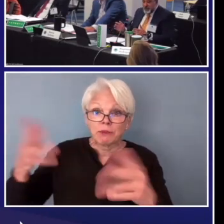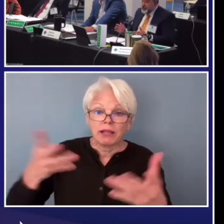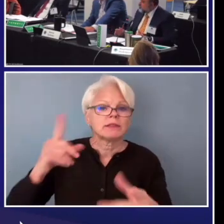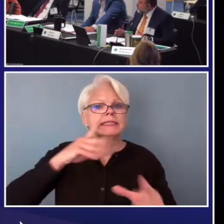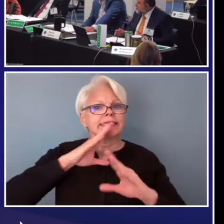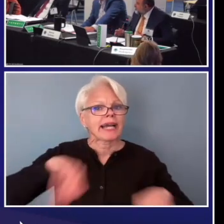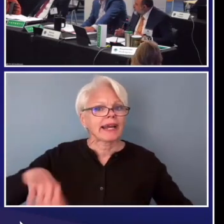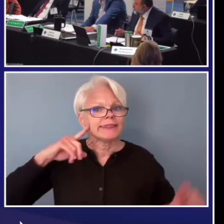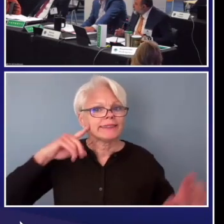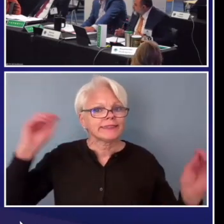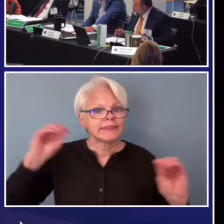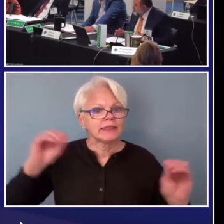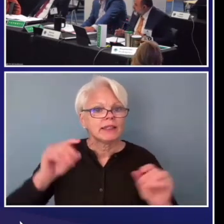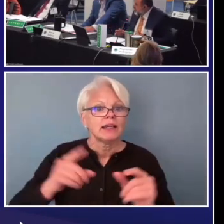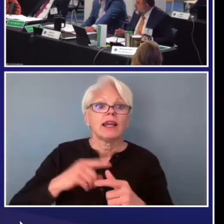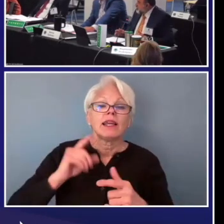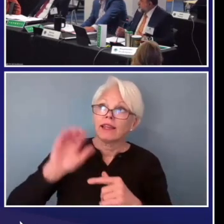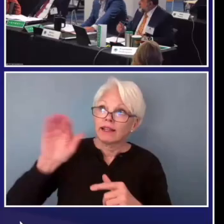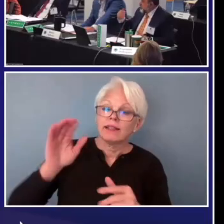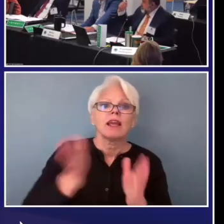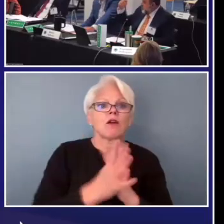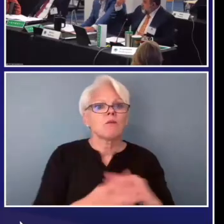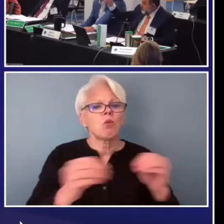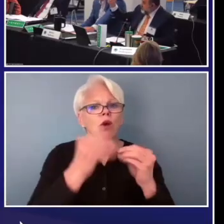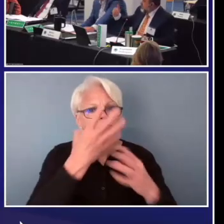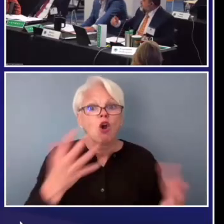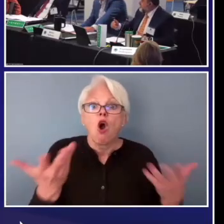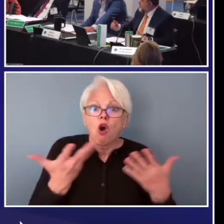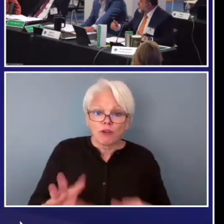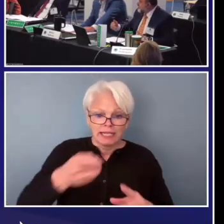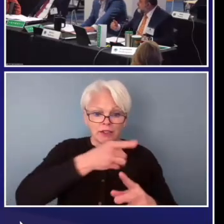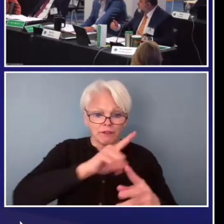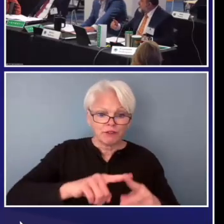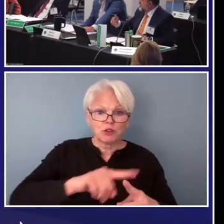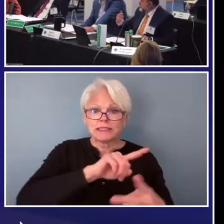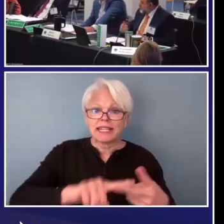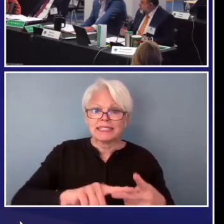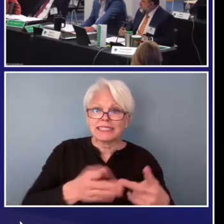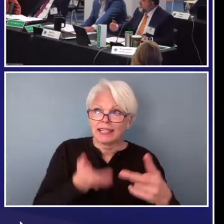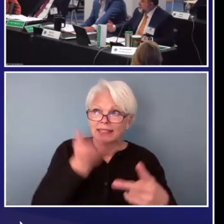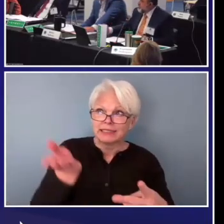request for more information, which was already in both the 1st and 2nd answers, but UCF gave them the answers.